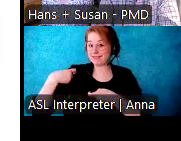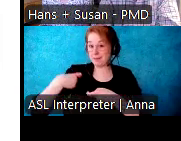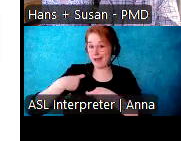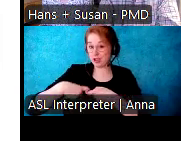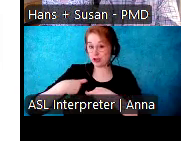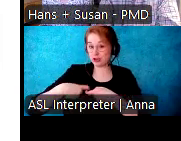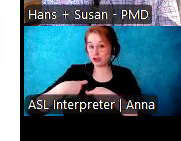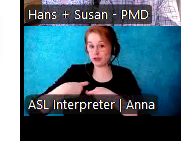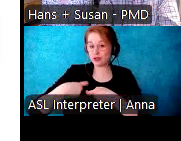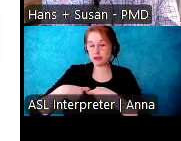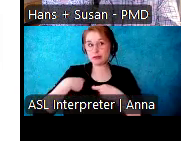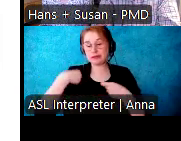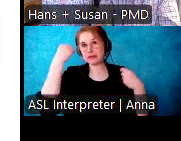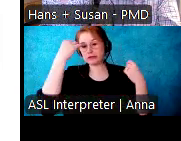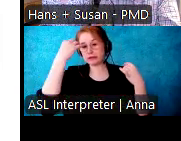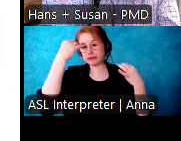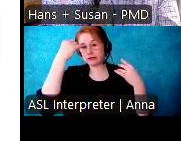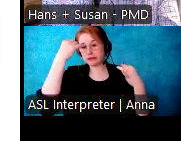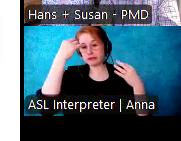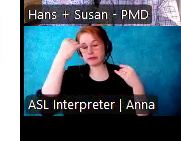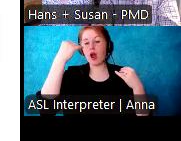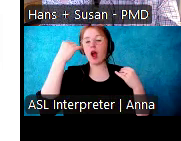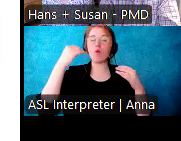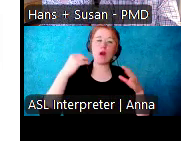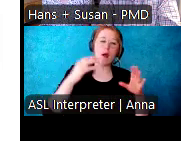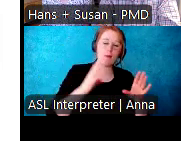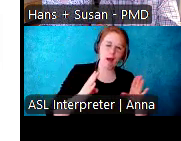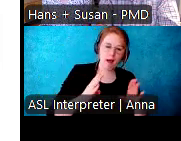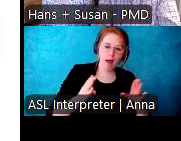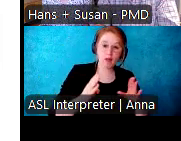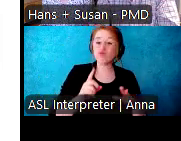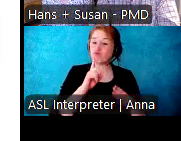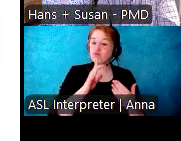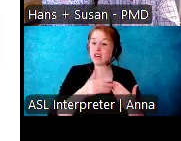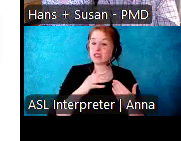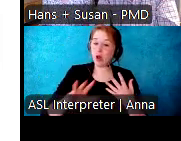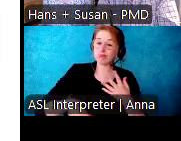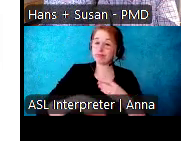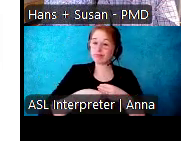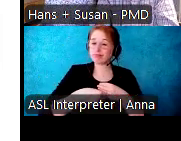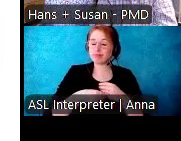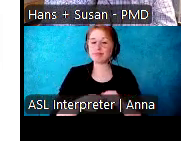and thought ahead of time about things allowed us to do this fairly easily. So I'm going to ask you to look at the screen and I'm going to press a button